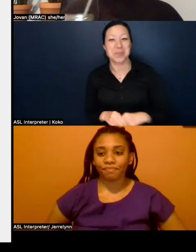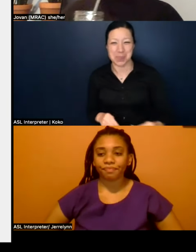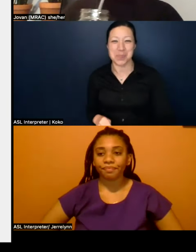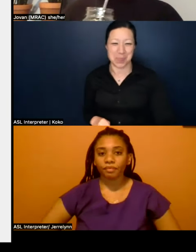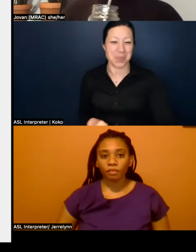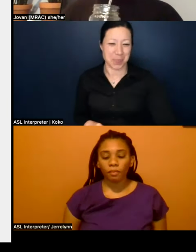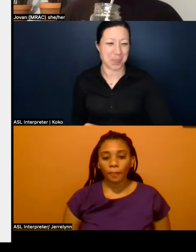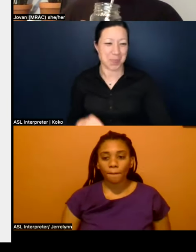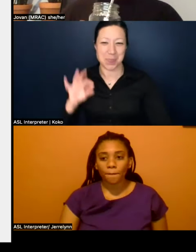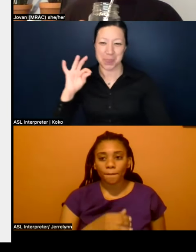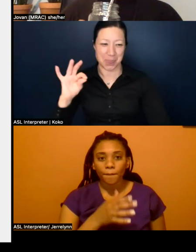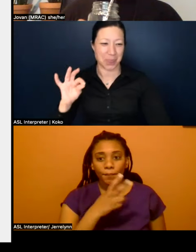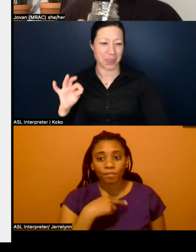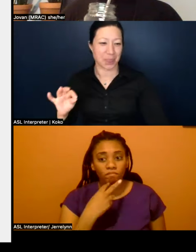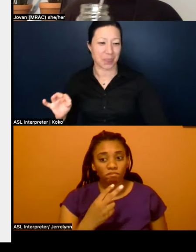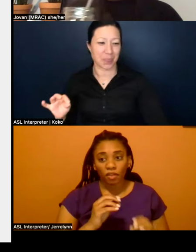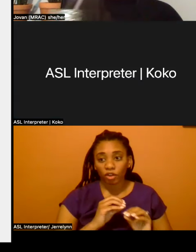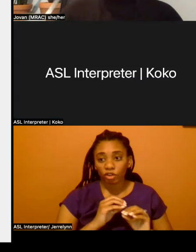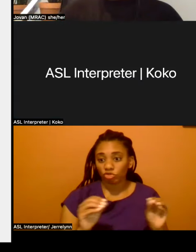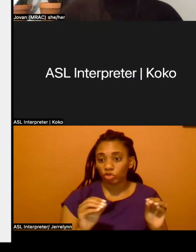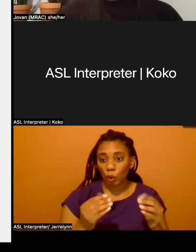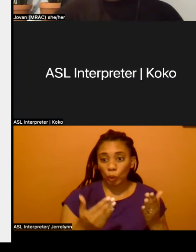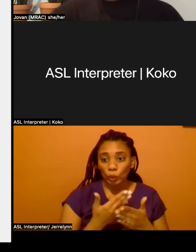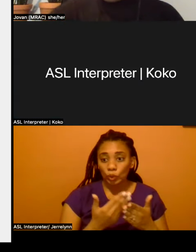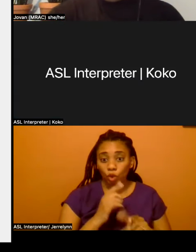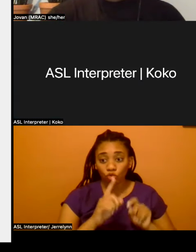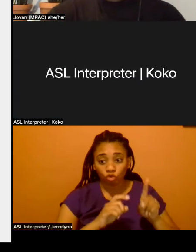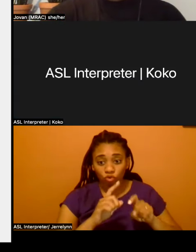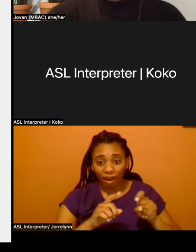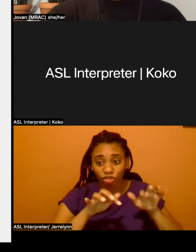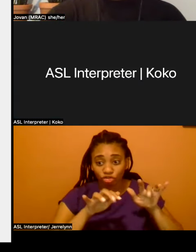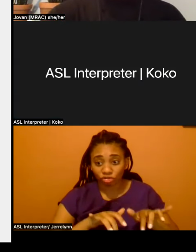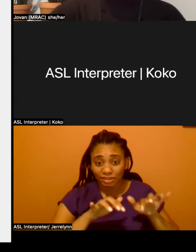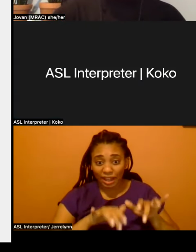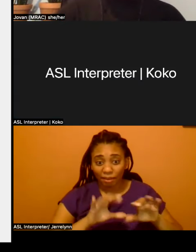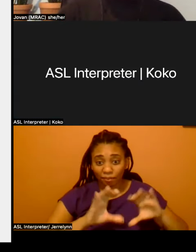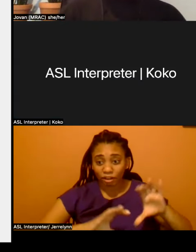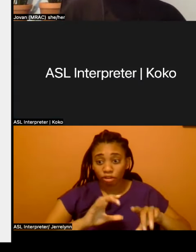[Mirella] There have been none in the chat, but if anybody wants to unmute and ask, feel free to do so.